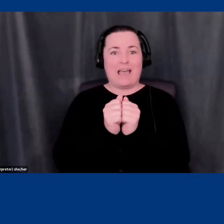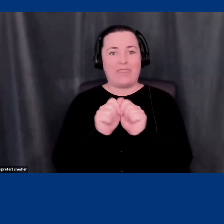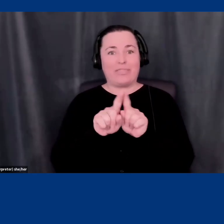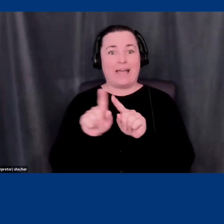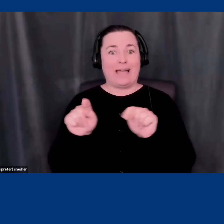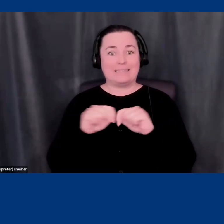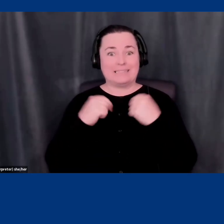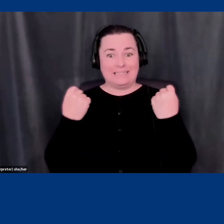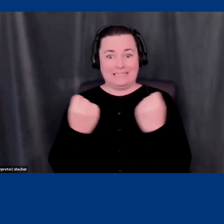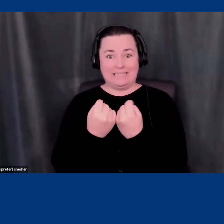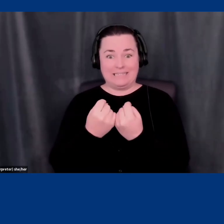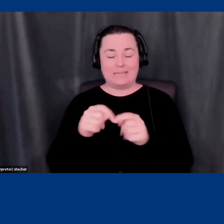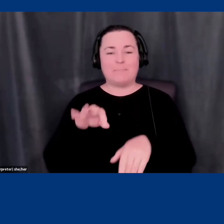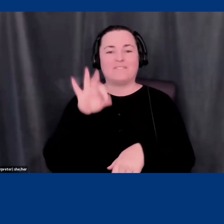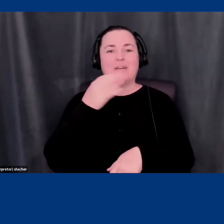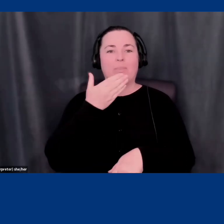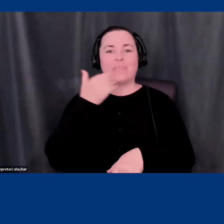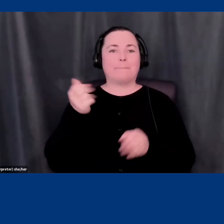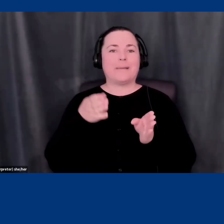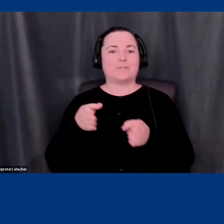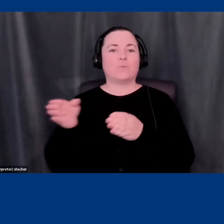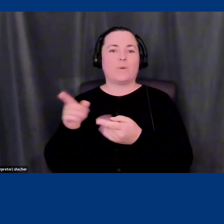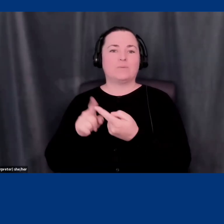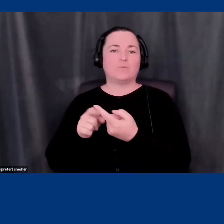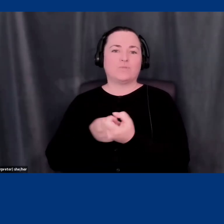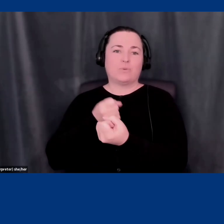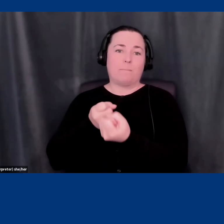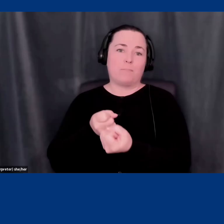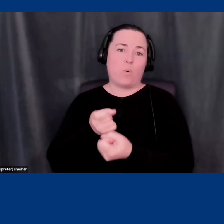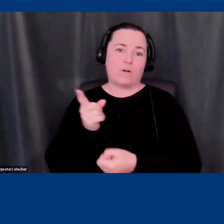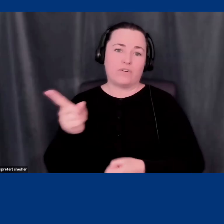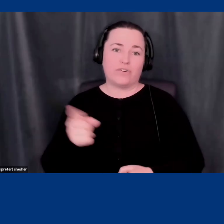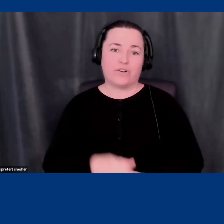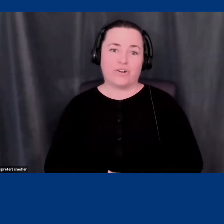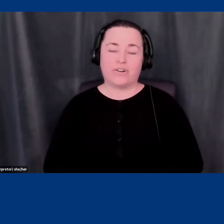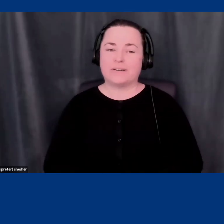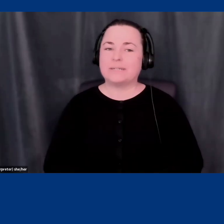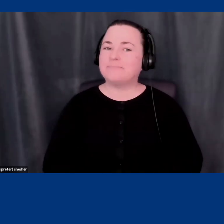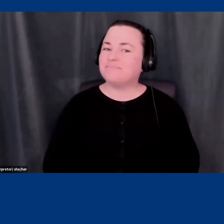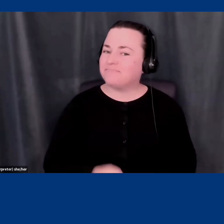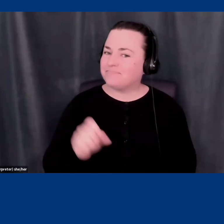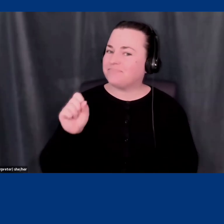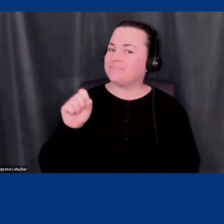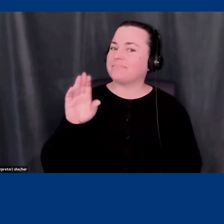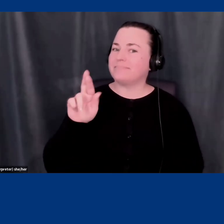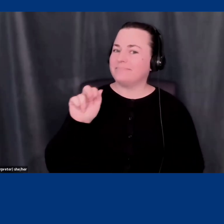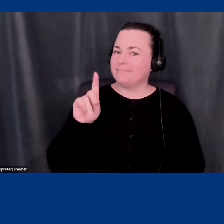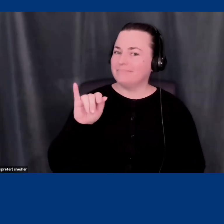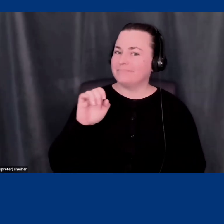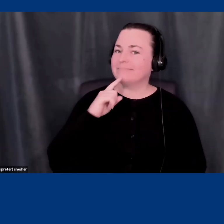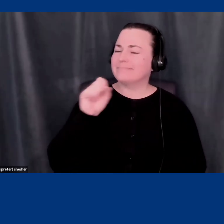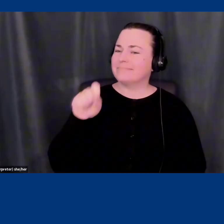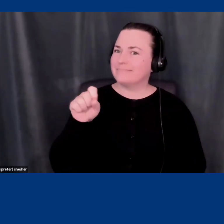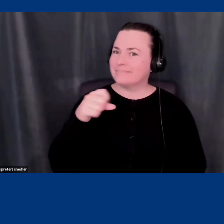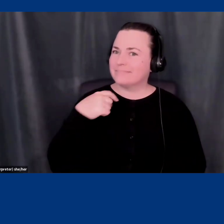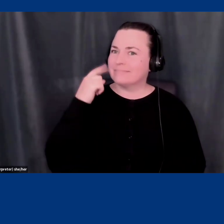found the best ways to support her. Yeah, I think it's a really interesting space.